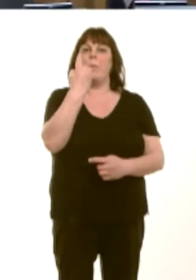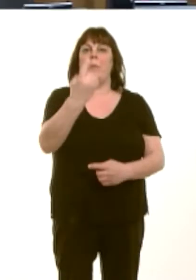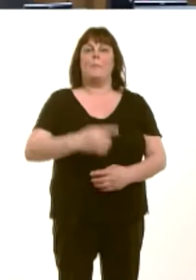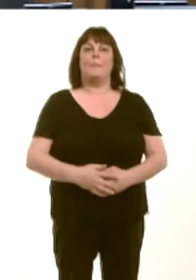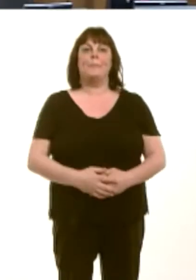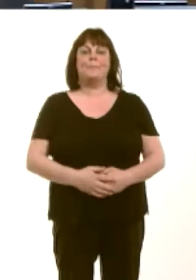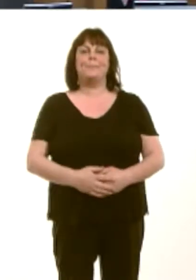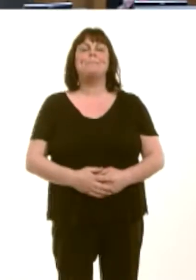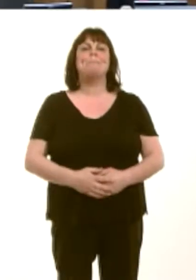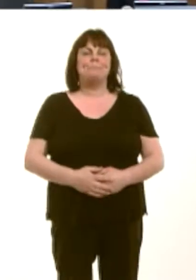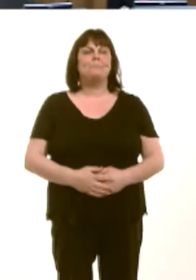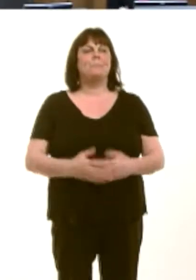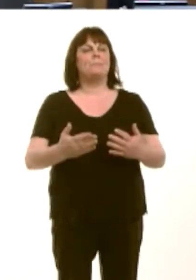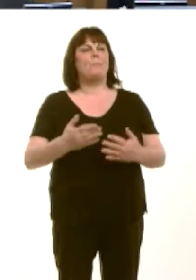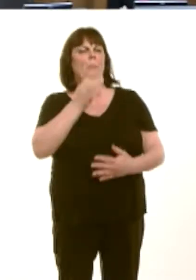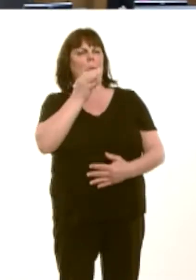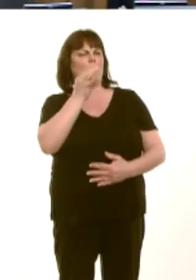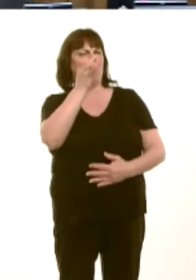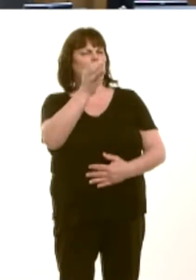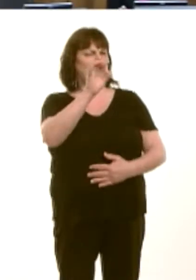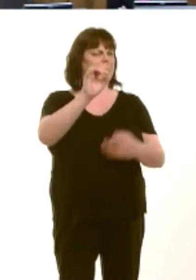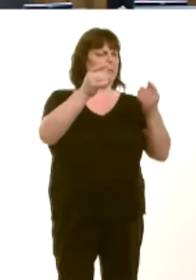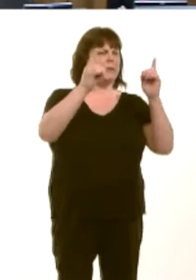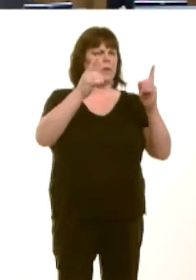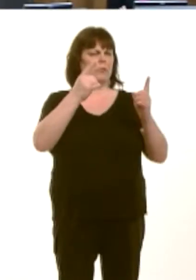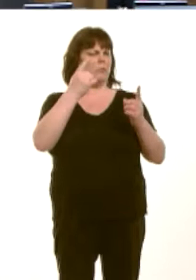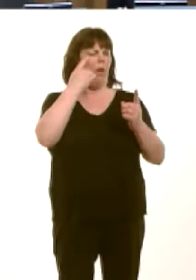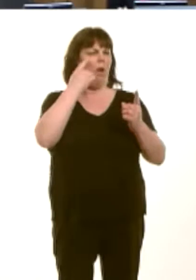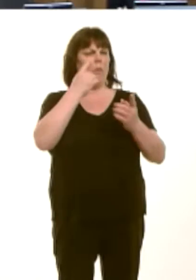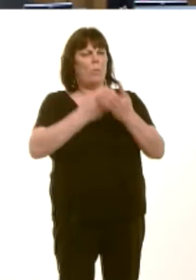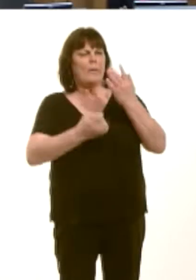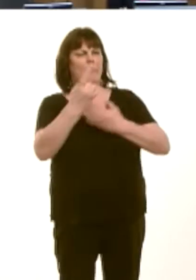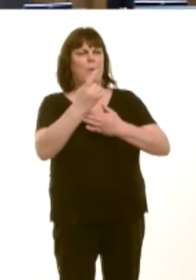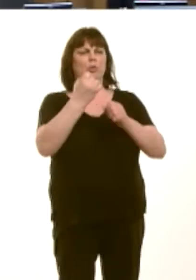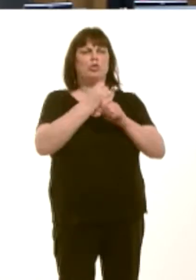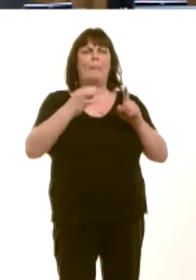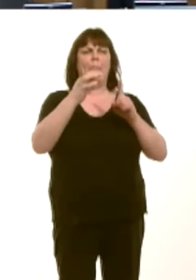Will the First Minister make a statement on the sustainability of GP surgeries in rural Wales? OAQ(4)2160(FM) Carwyn Jones: Yes.